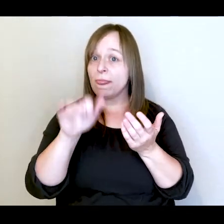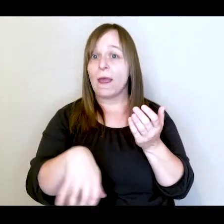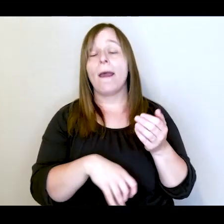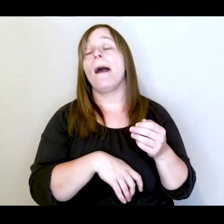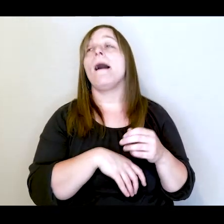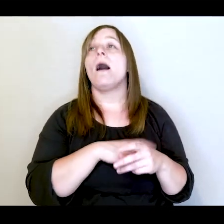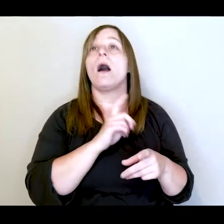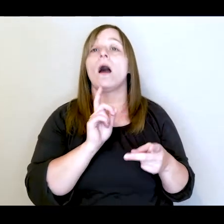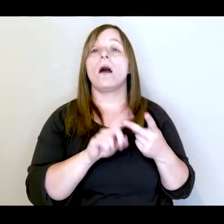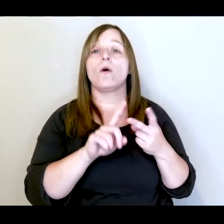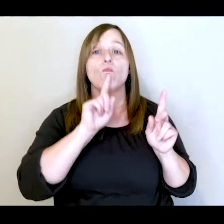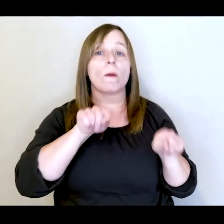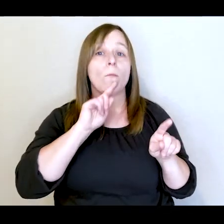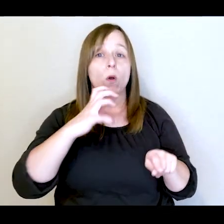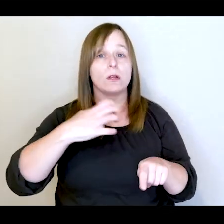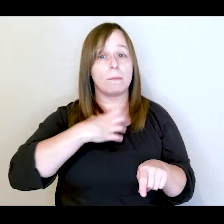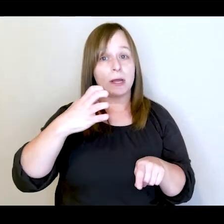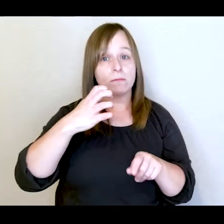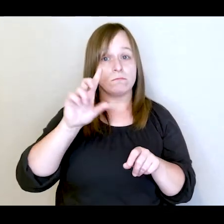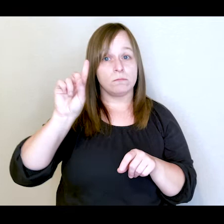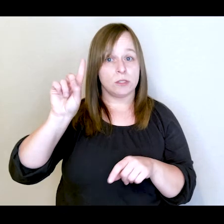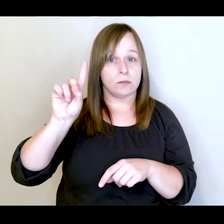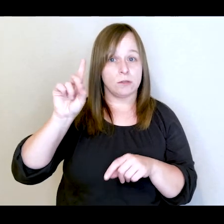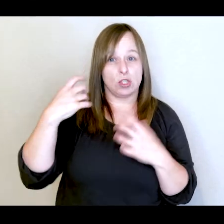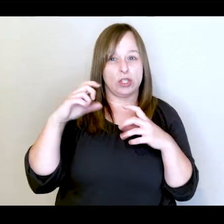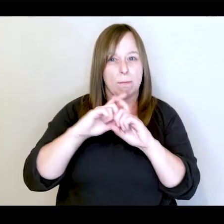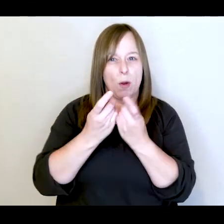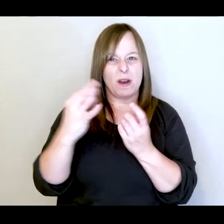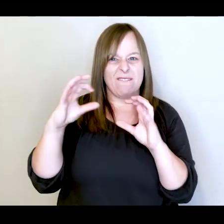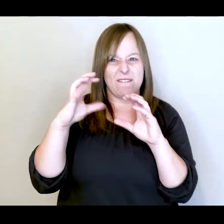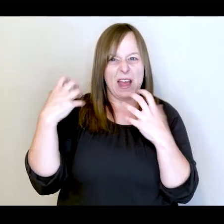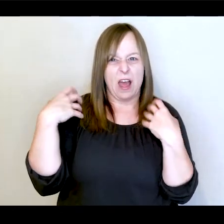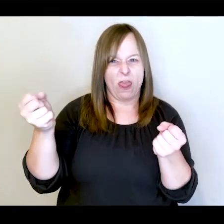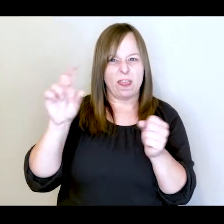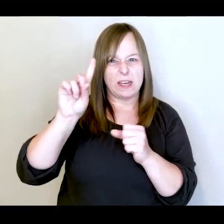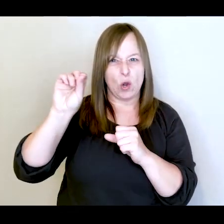You can always report complaints to the Department of Health and you